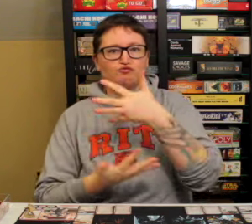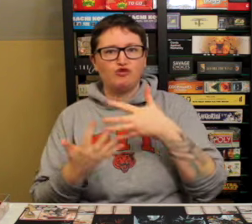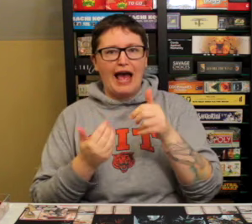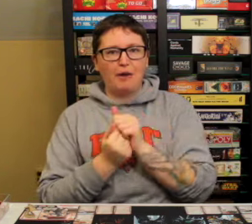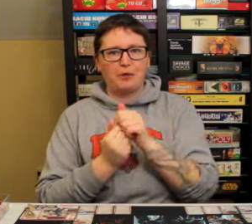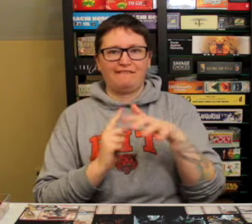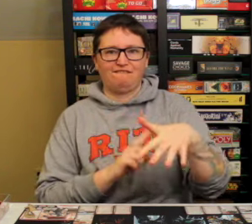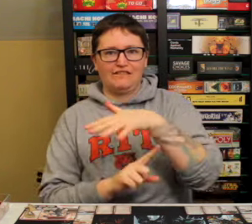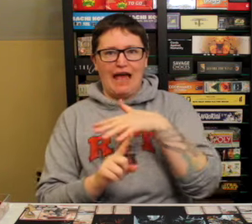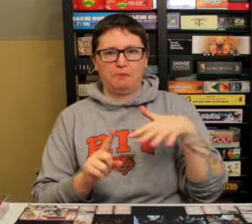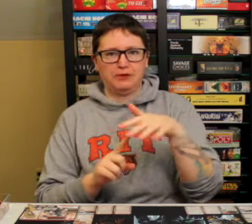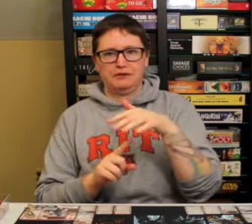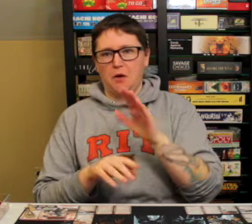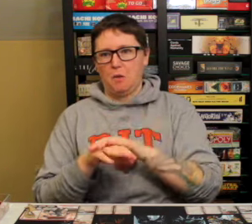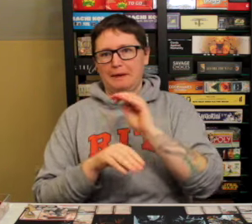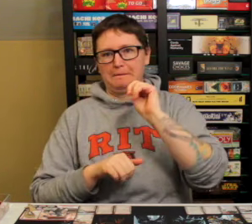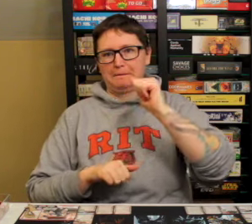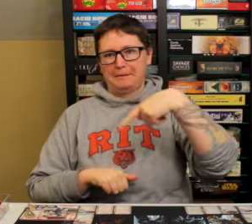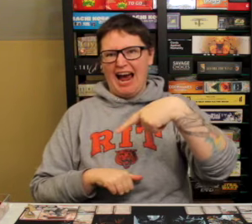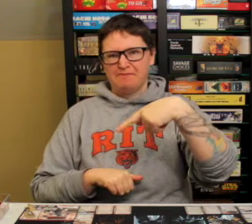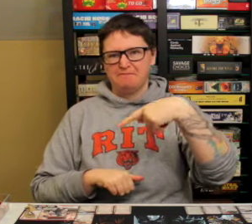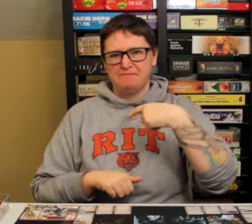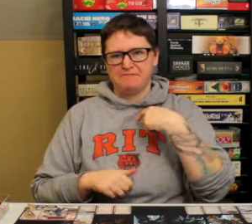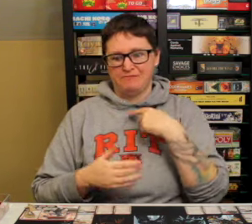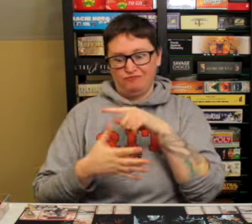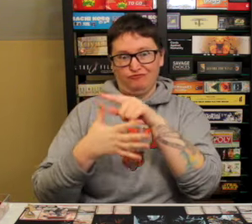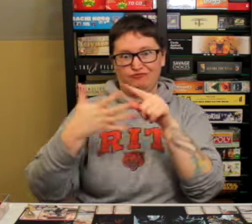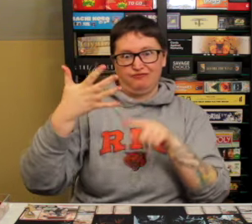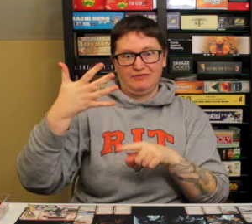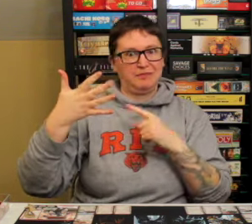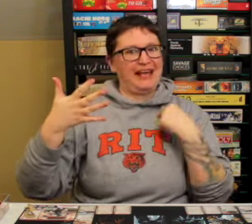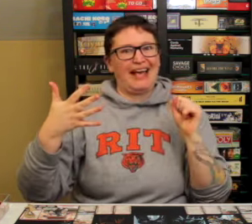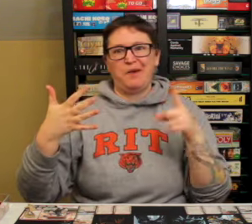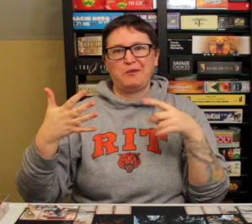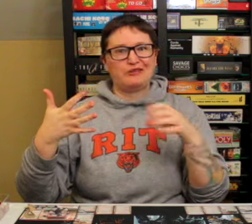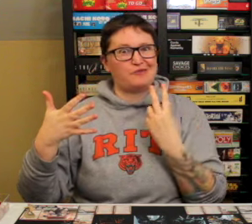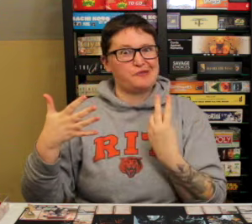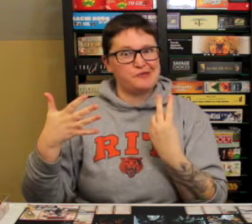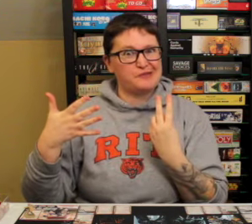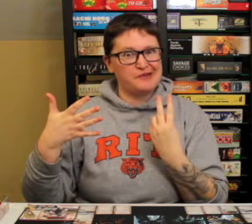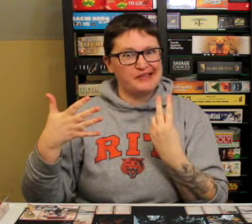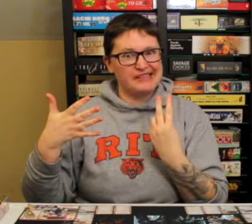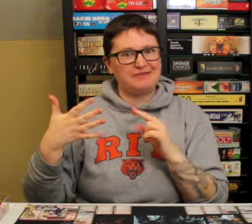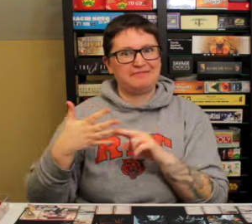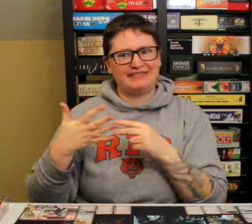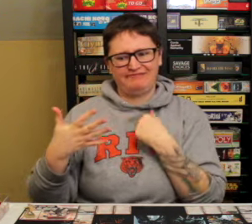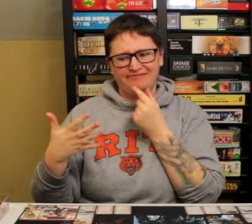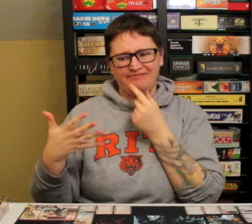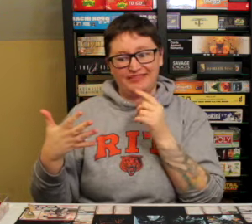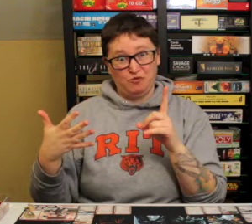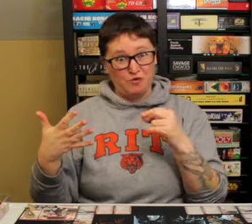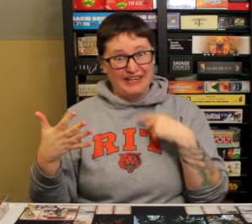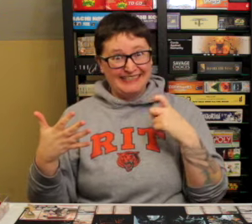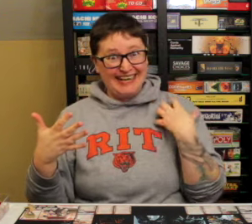or I can interact with my environment within the map. So those are the different things but I can only pick two of them.